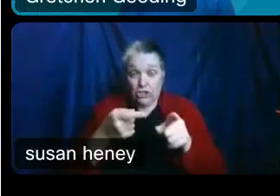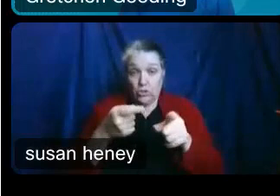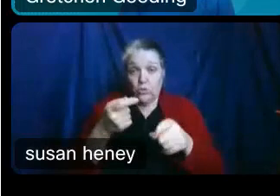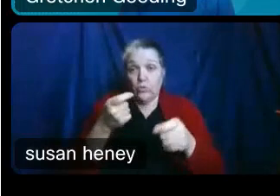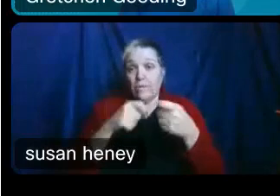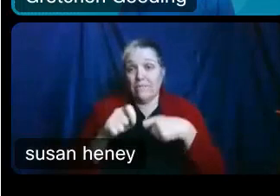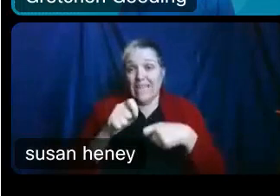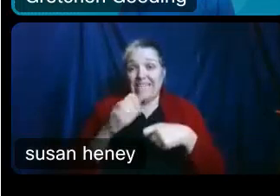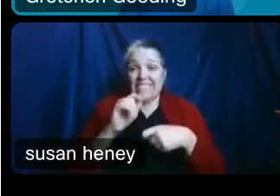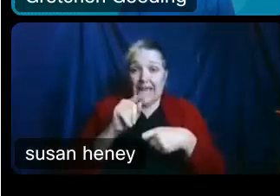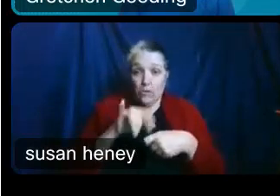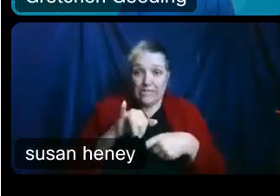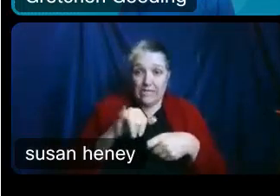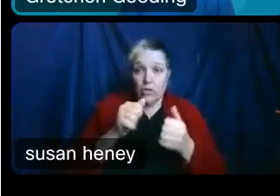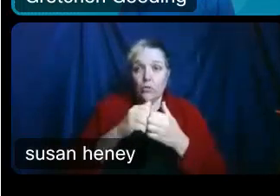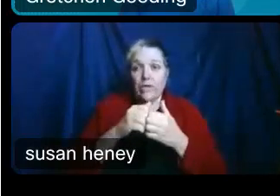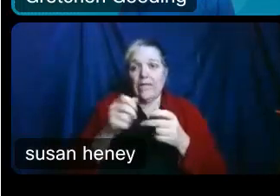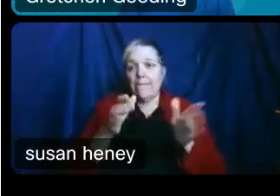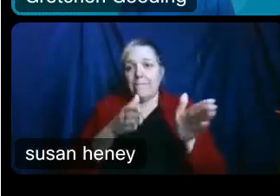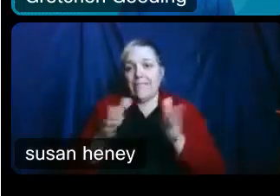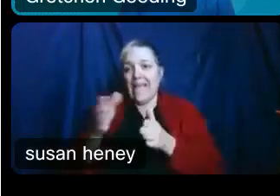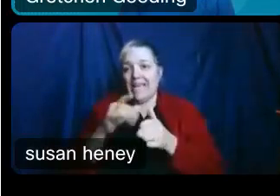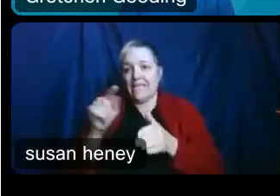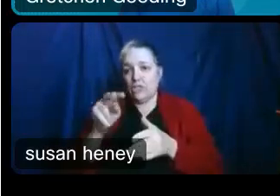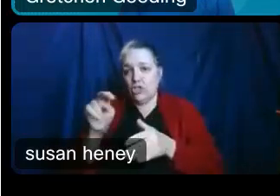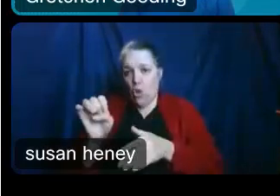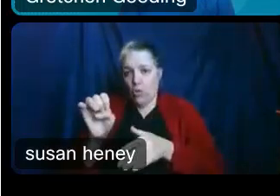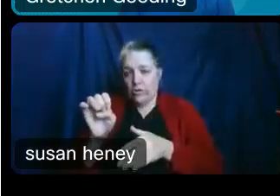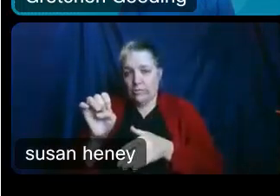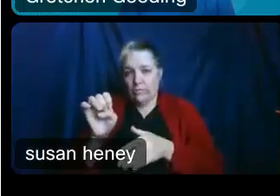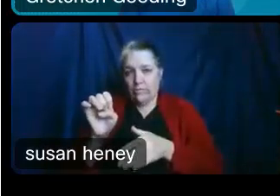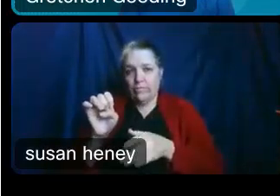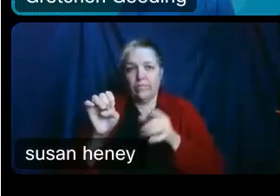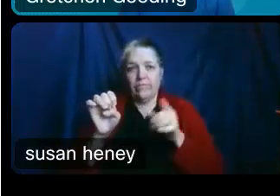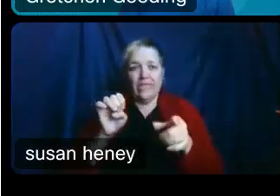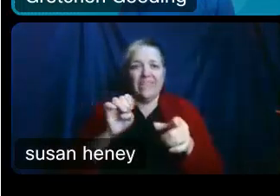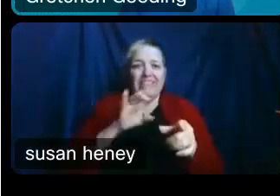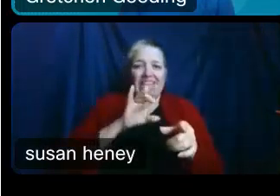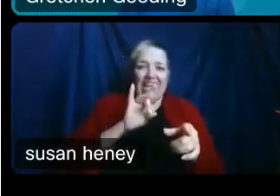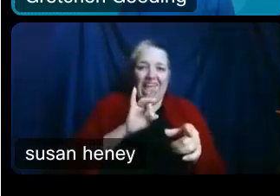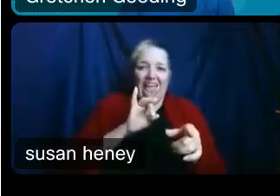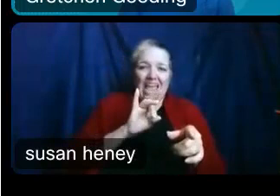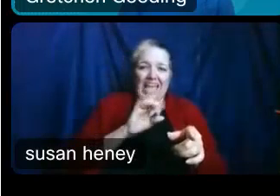will replace eight Connecticut counties, which cease to function as governmental and